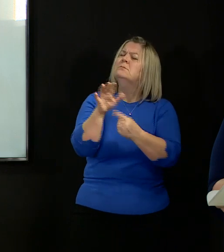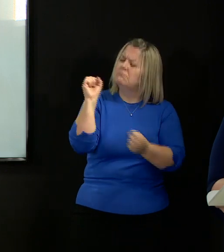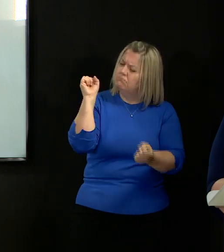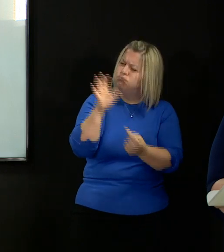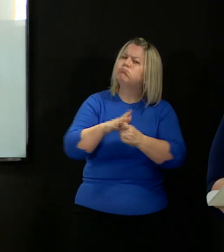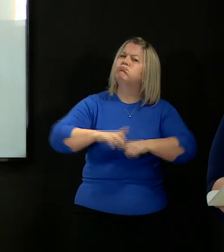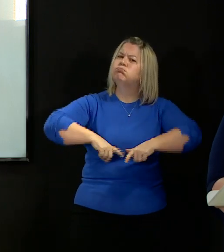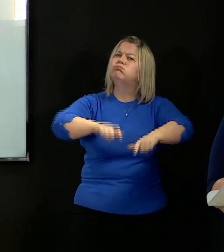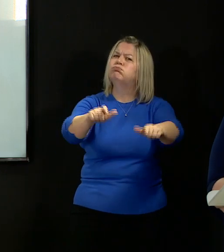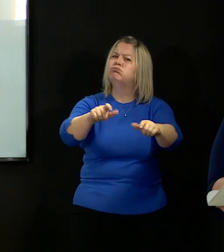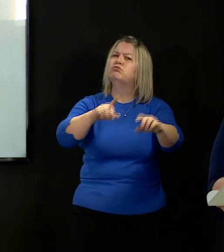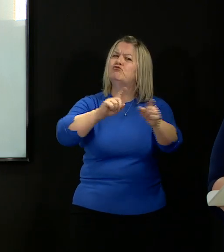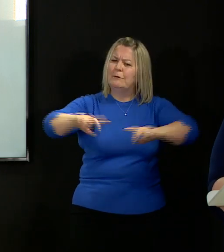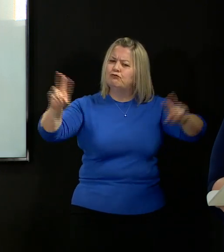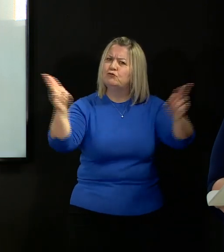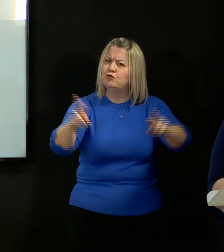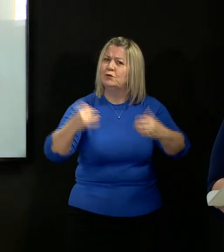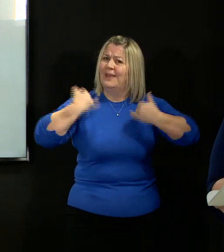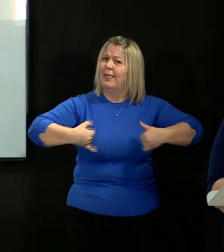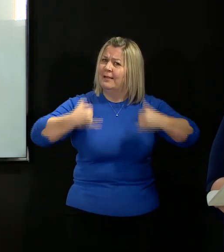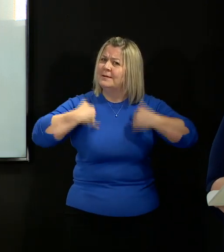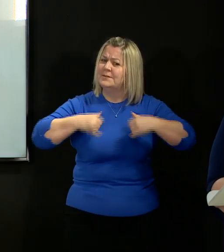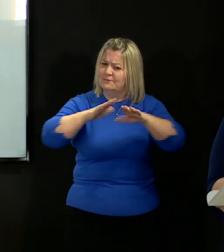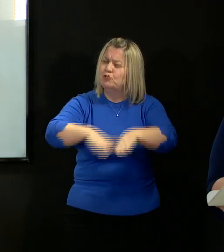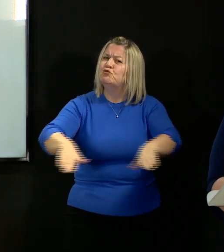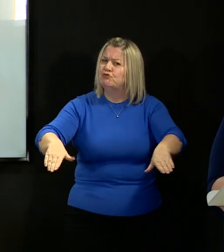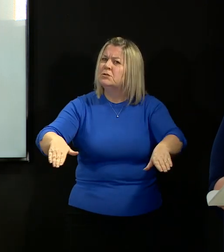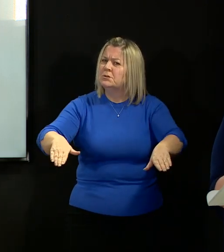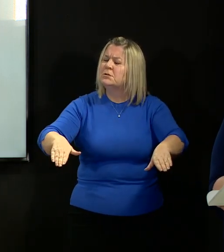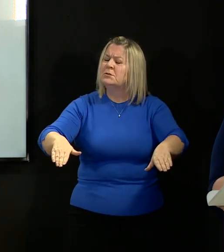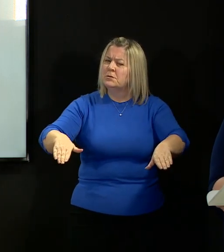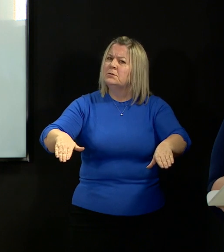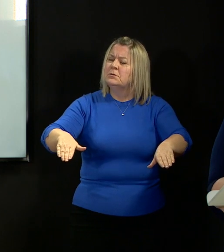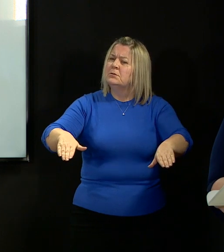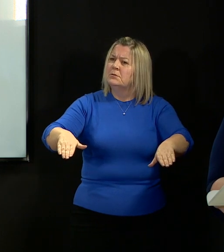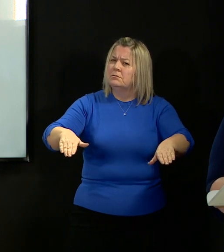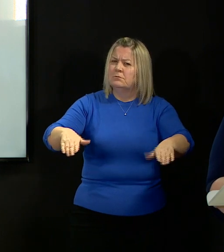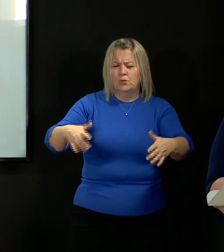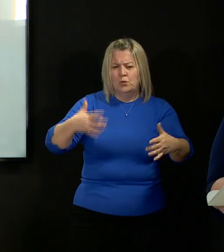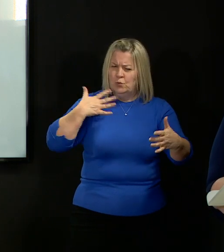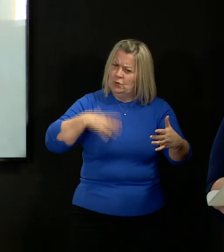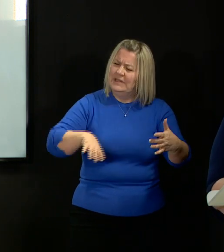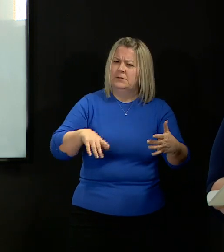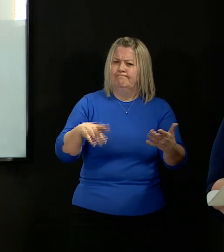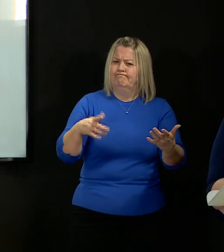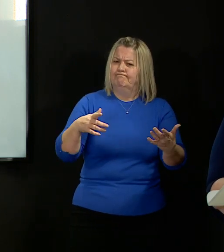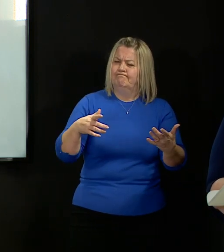and across our young people and that investment in the the young mothers and